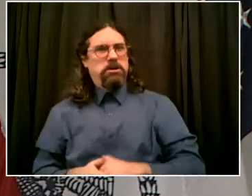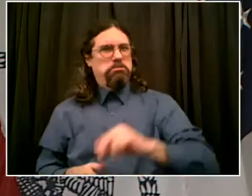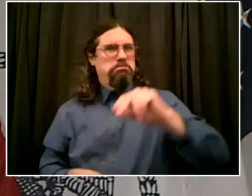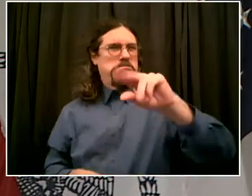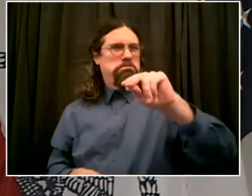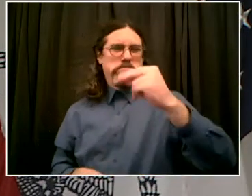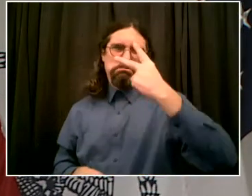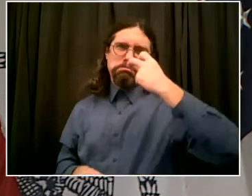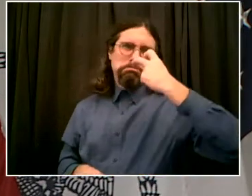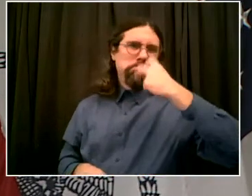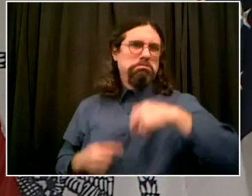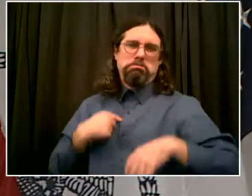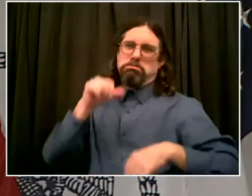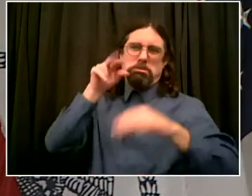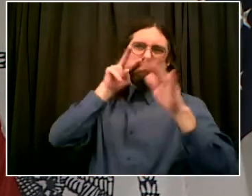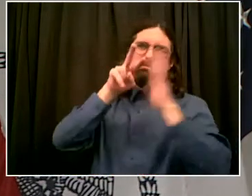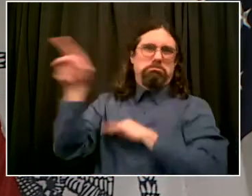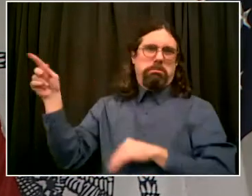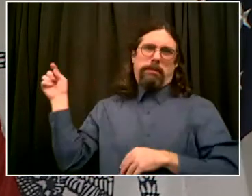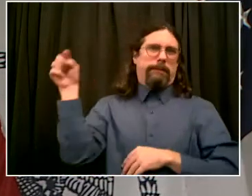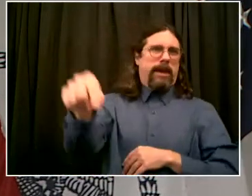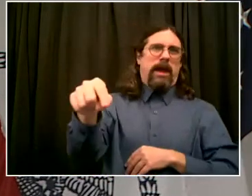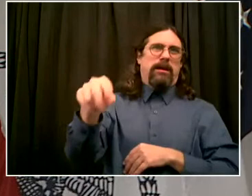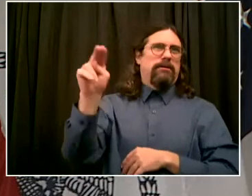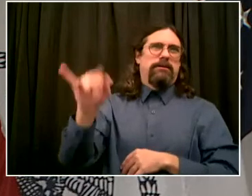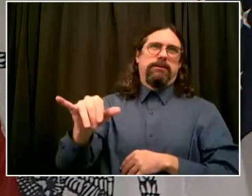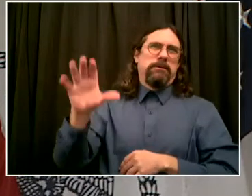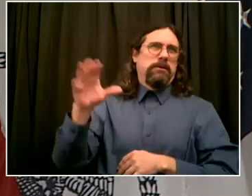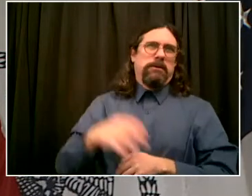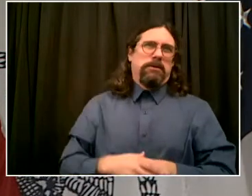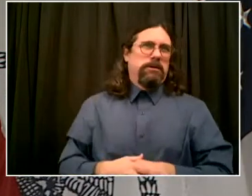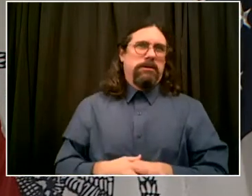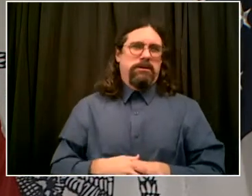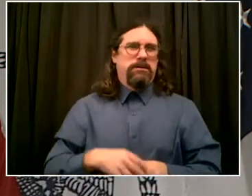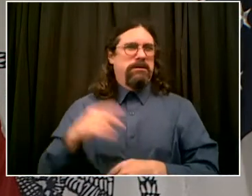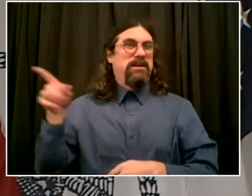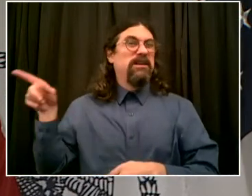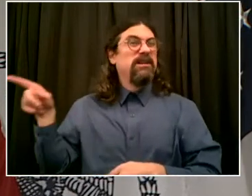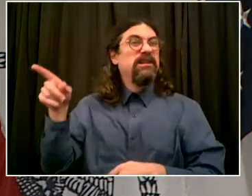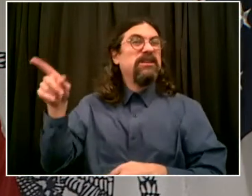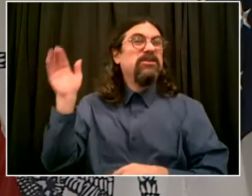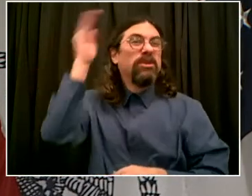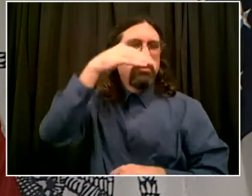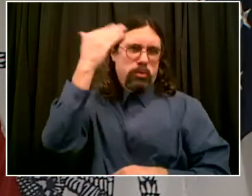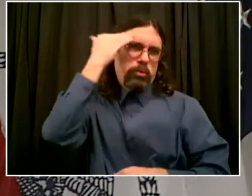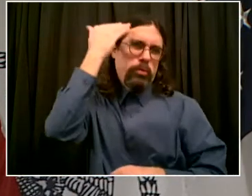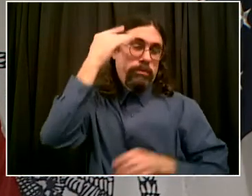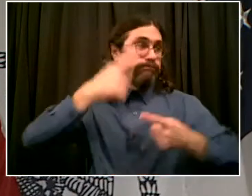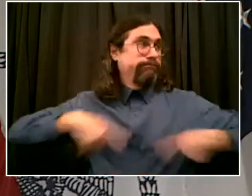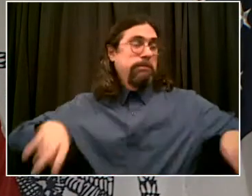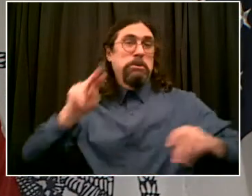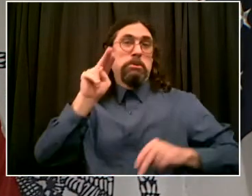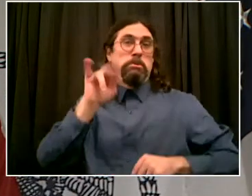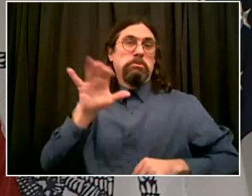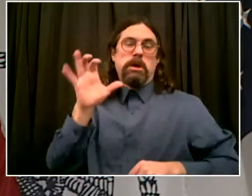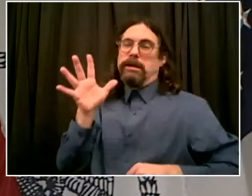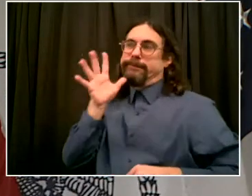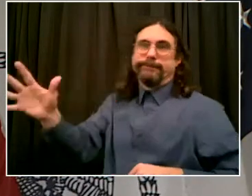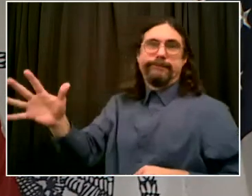HIM IN NEW ORYK CITY.